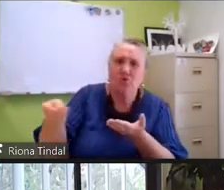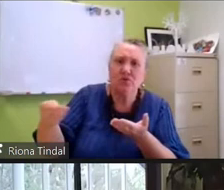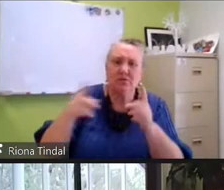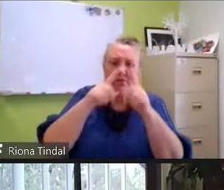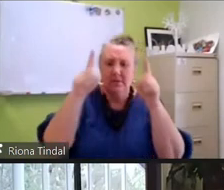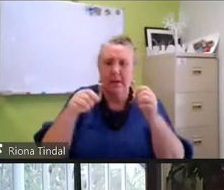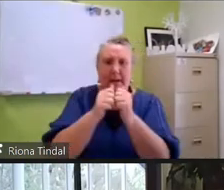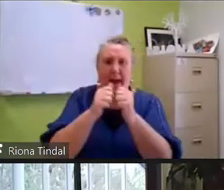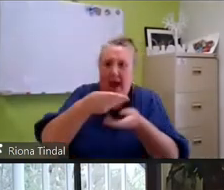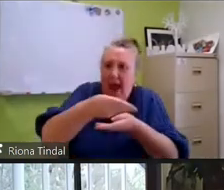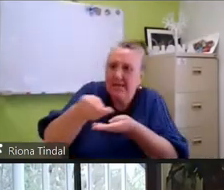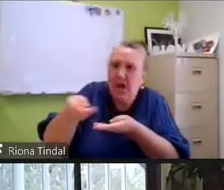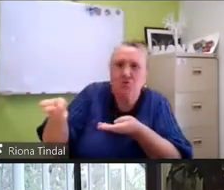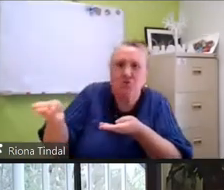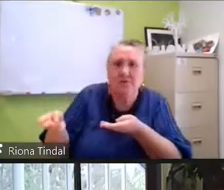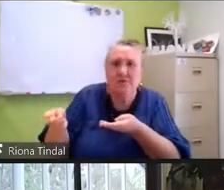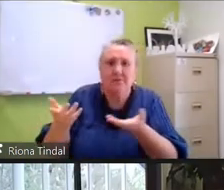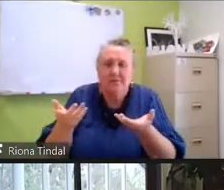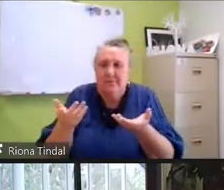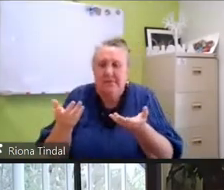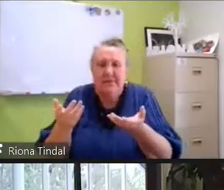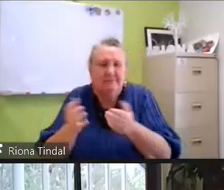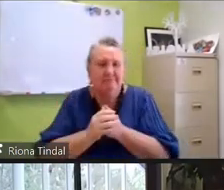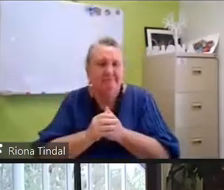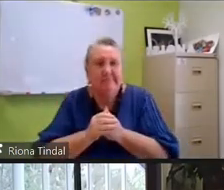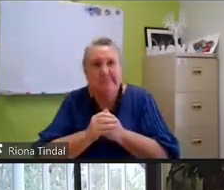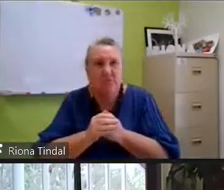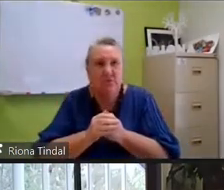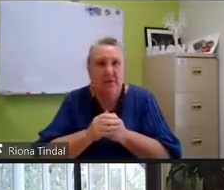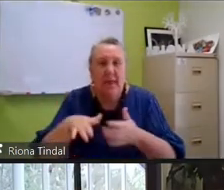attitude was significantly different. They said, "We'll just provide some handouts and things like